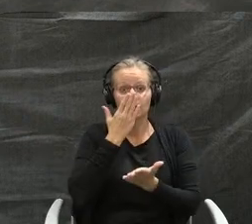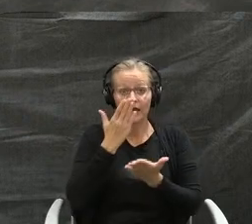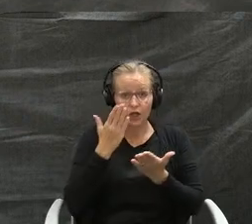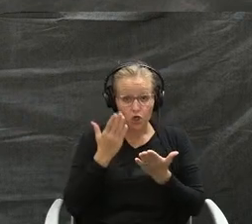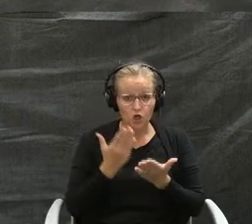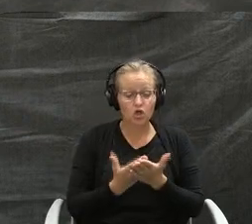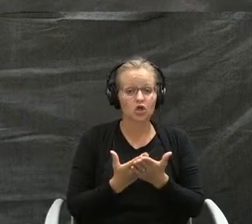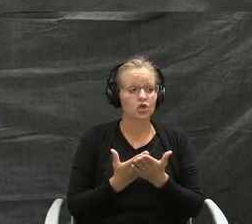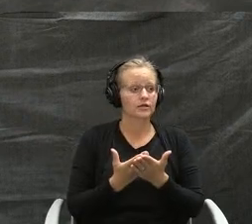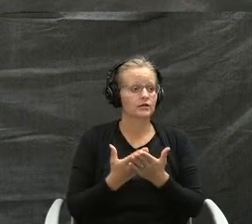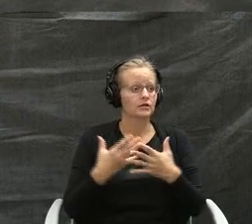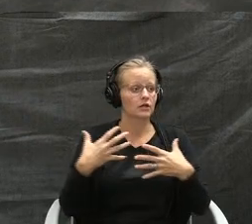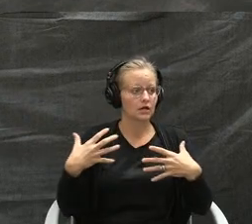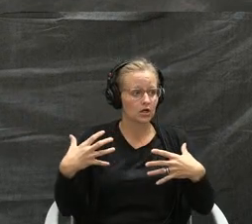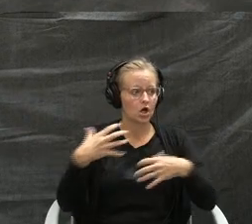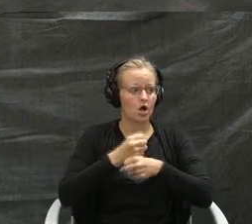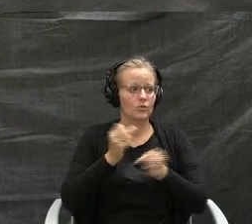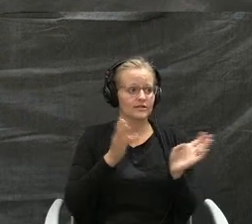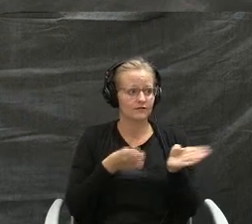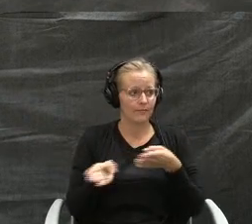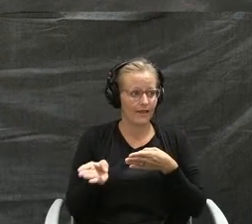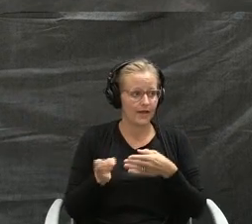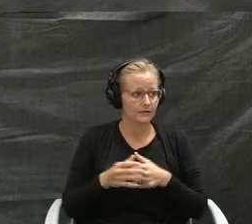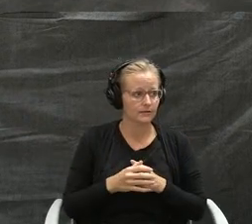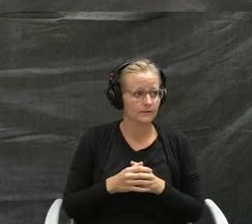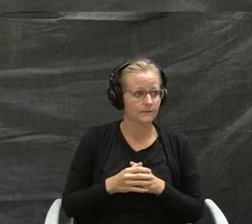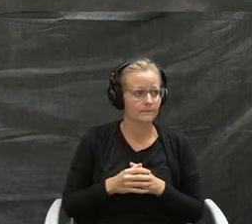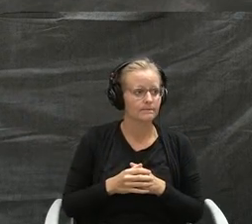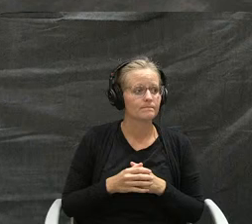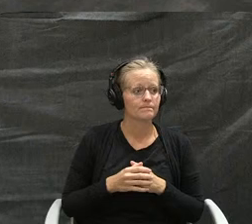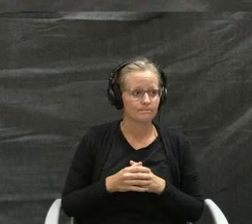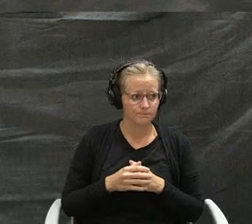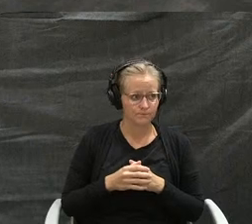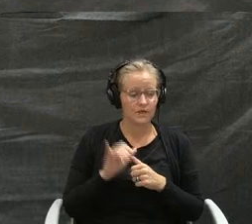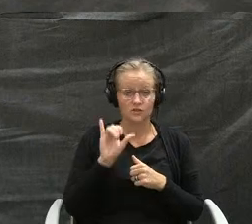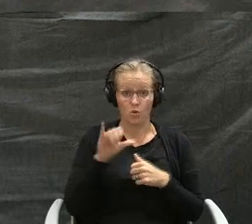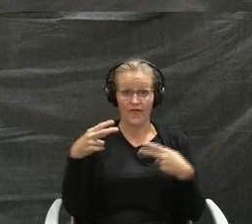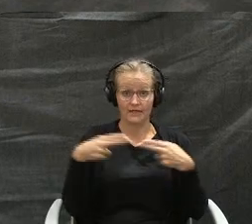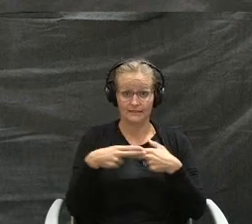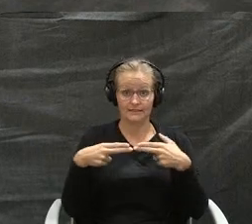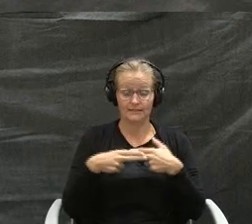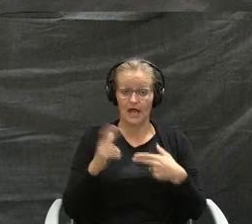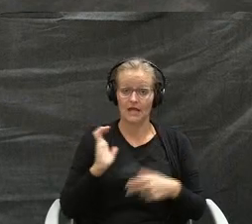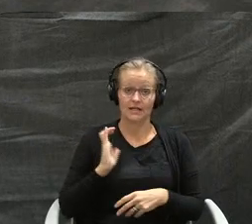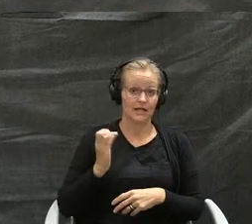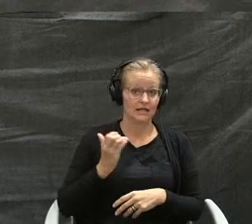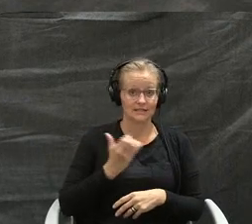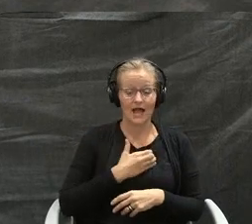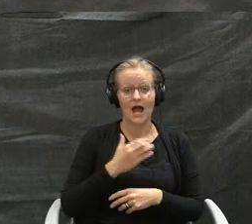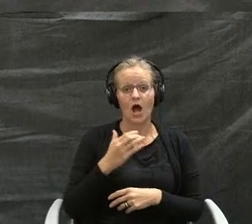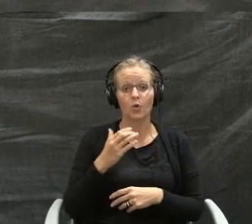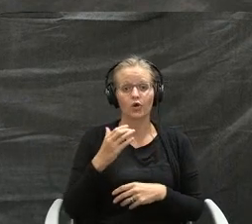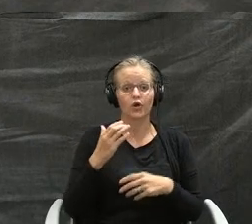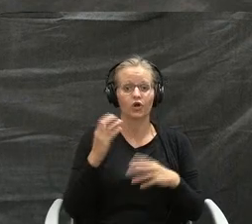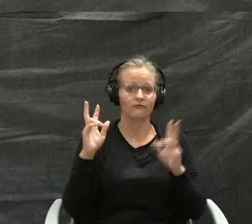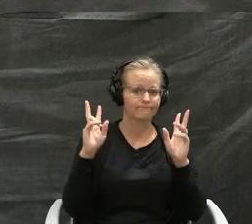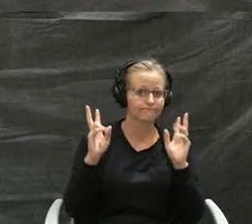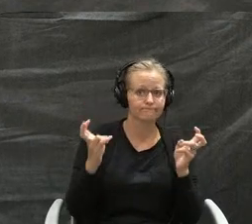is better. On the side that you're saying right now, this was our mantra. This is what drove all of our conversations.